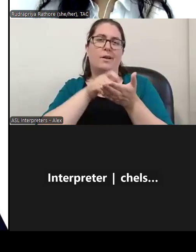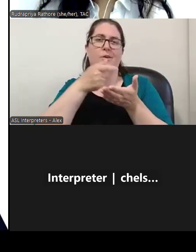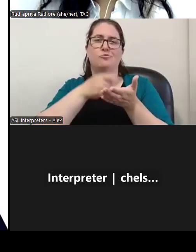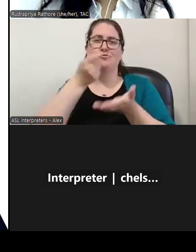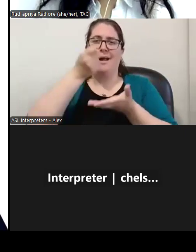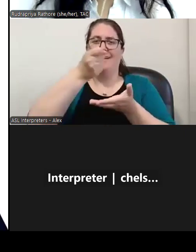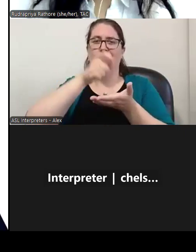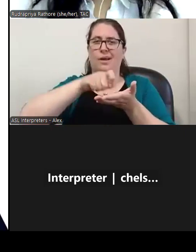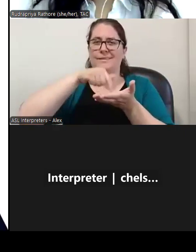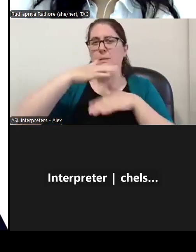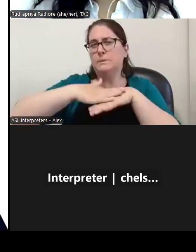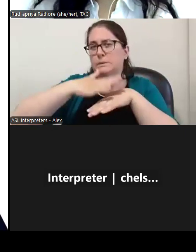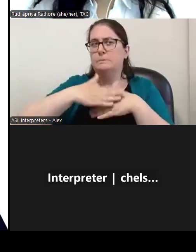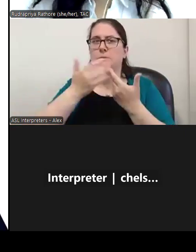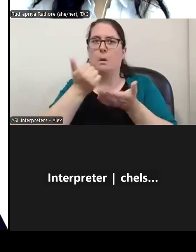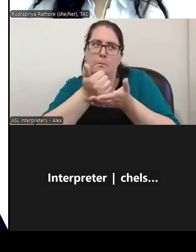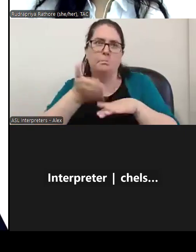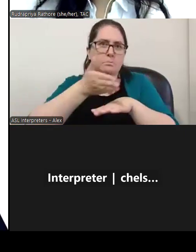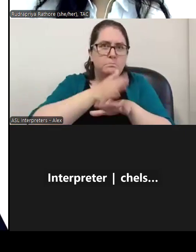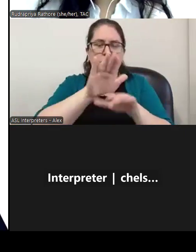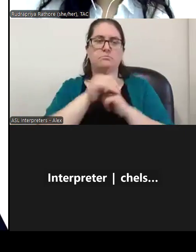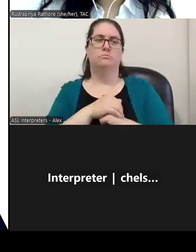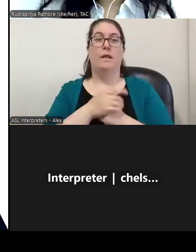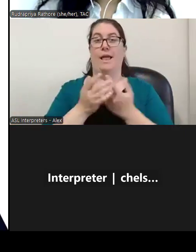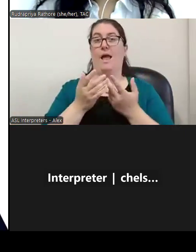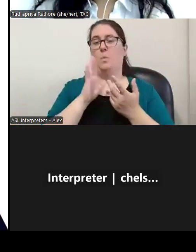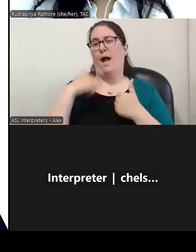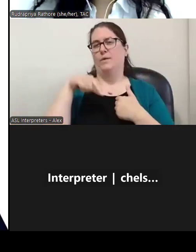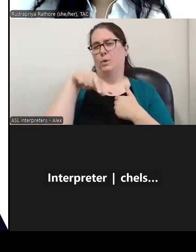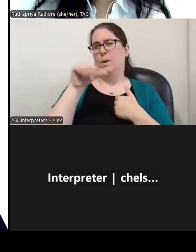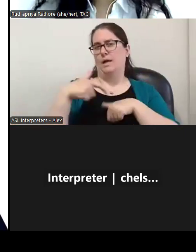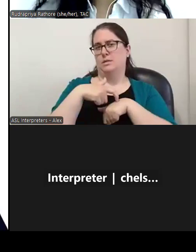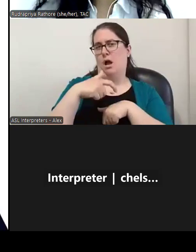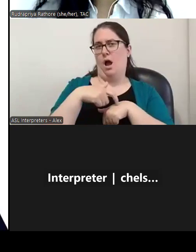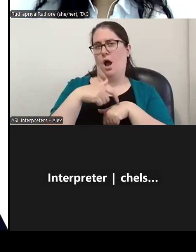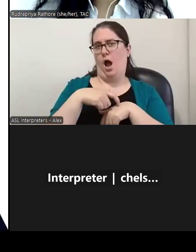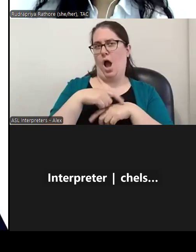should have some time to answer your questions about eligibility or about